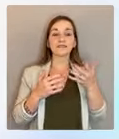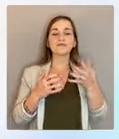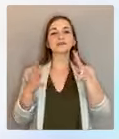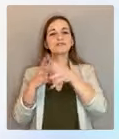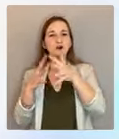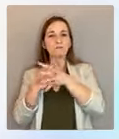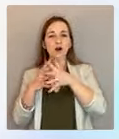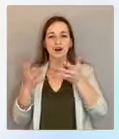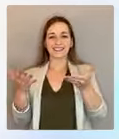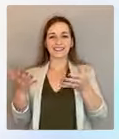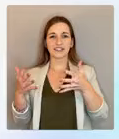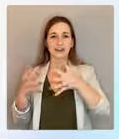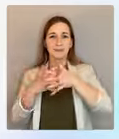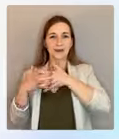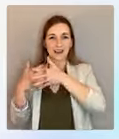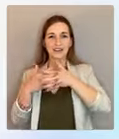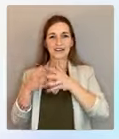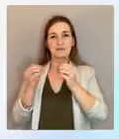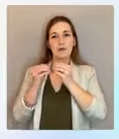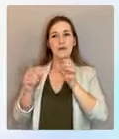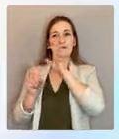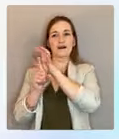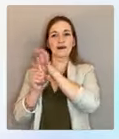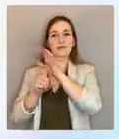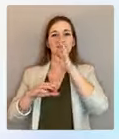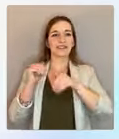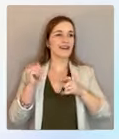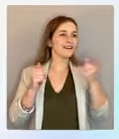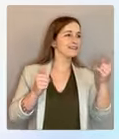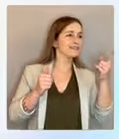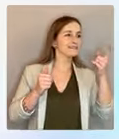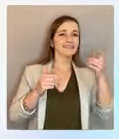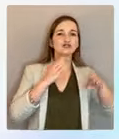There's a reason that football in America is more popular here than, say, soccer in Europe.